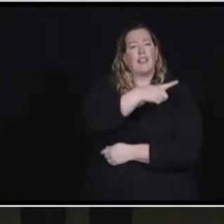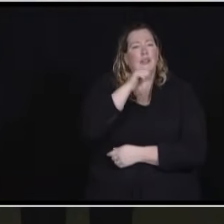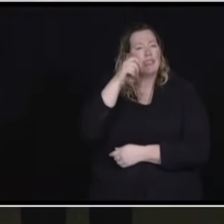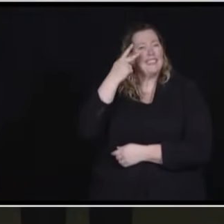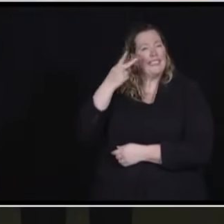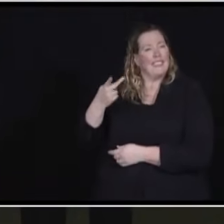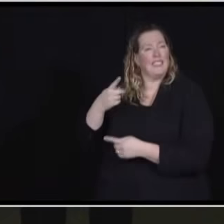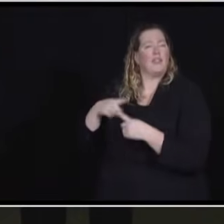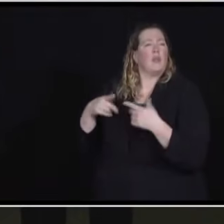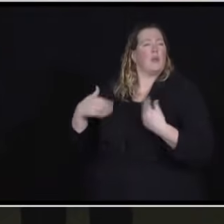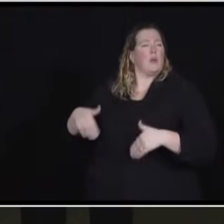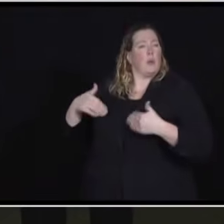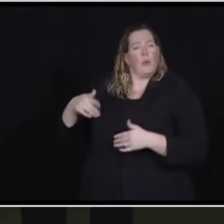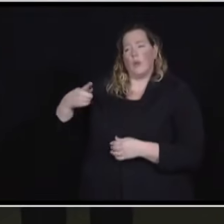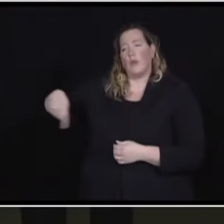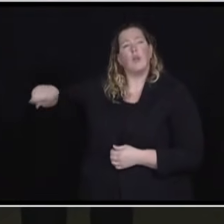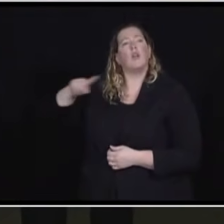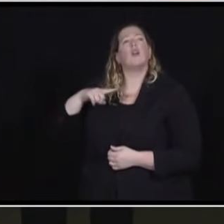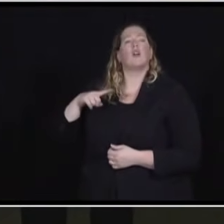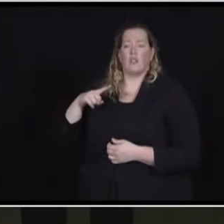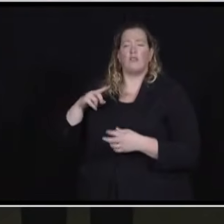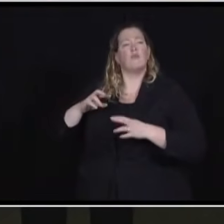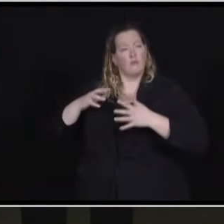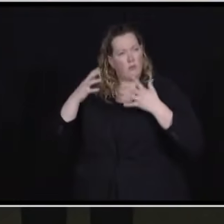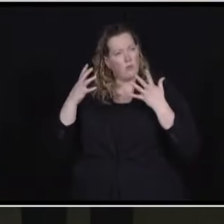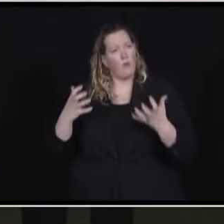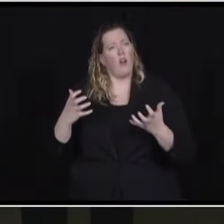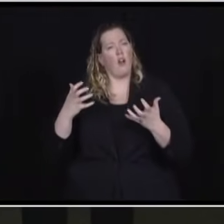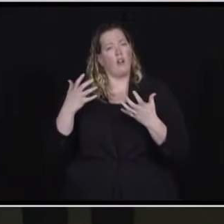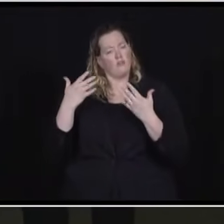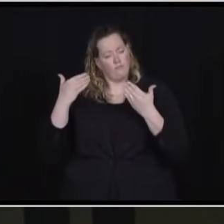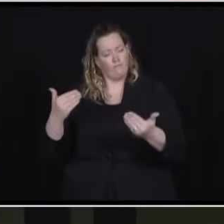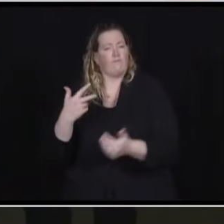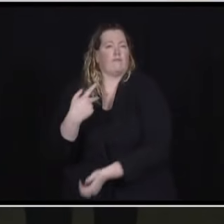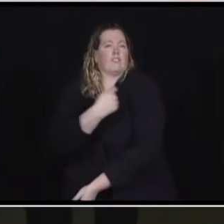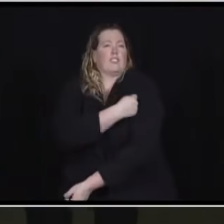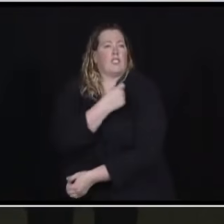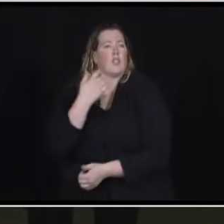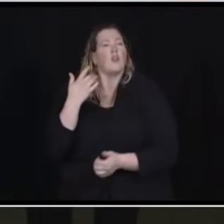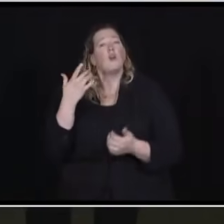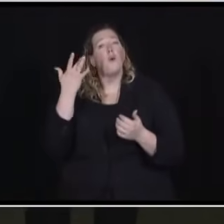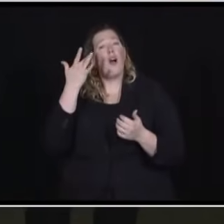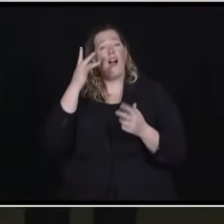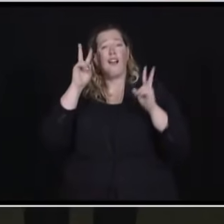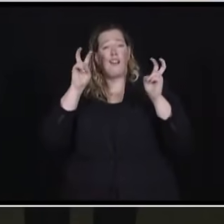police forces and city of Toronto and responders and oh my goodness, those folks are incredible and the people of Ontario don't